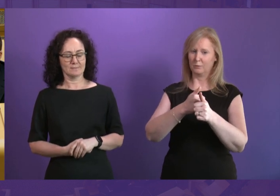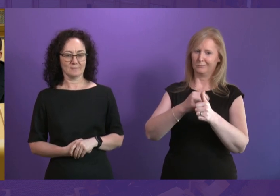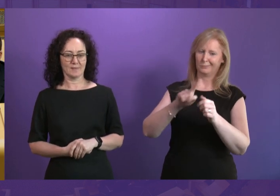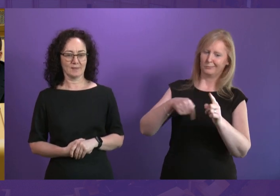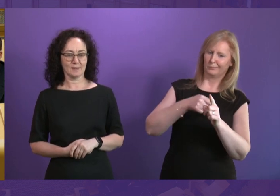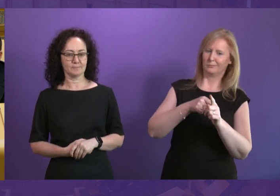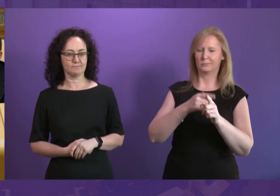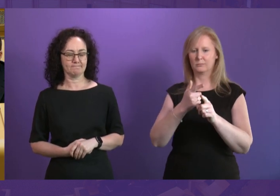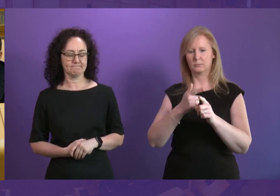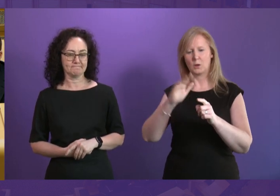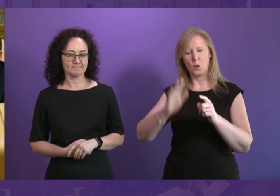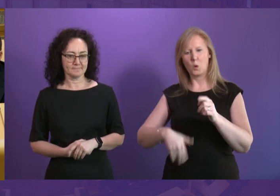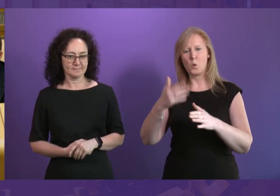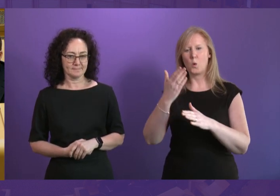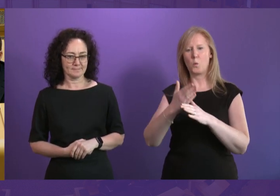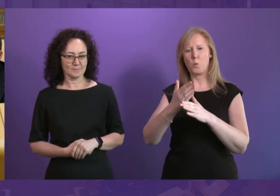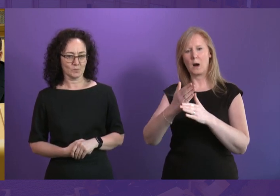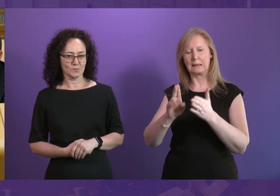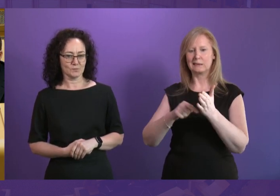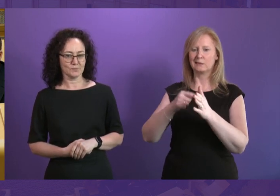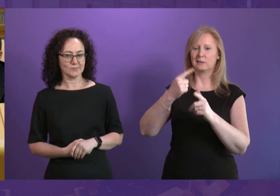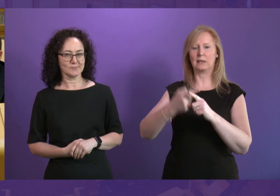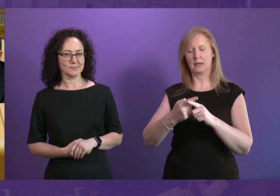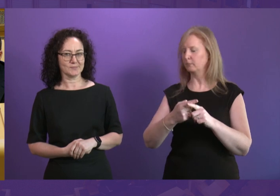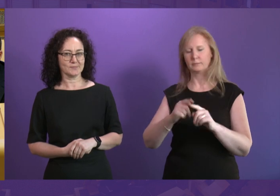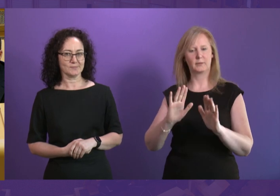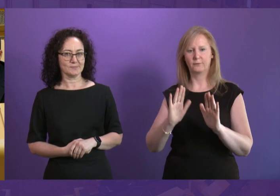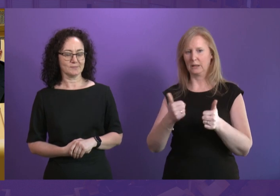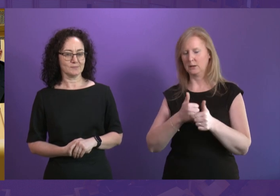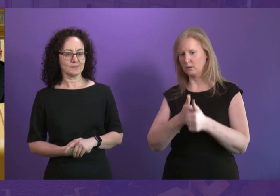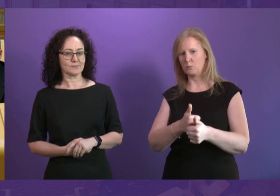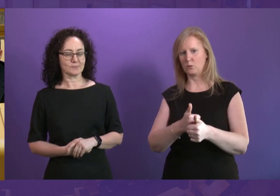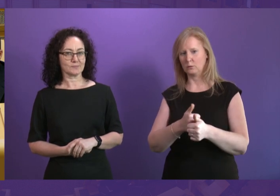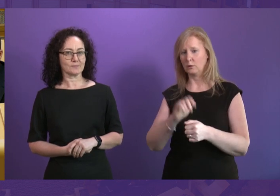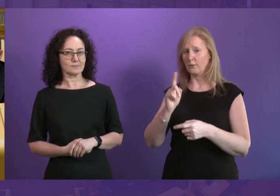low-paid workers with a regressive tax? No, I do not. Does the First Minister not understand